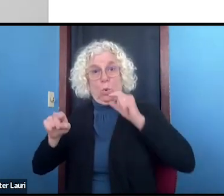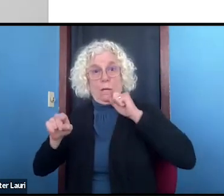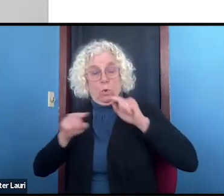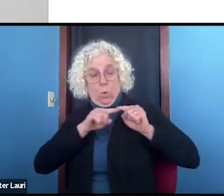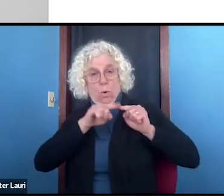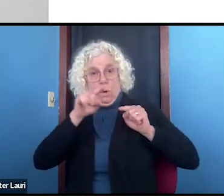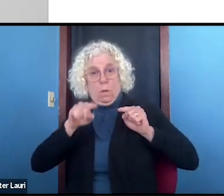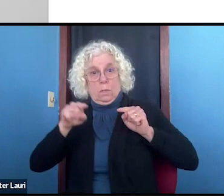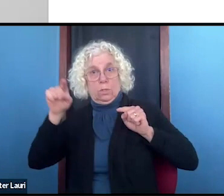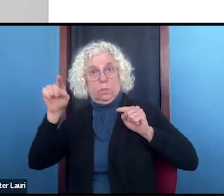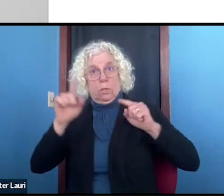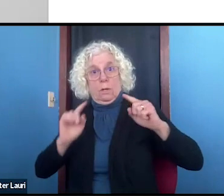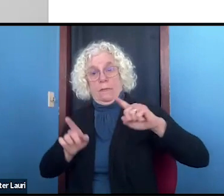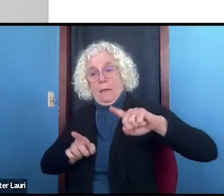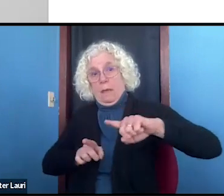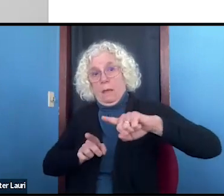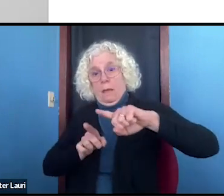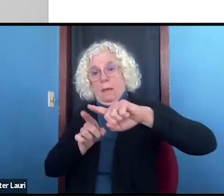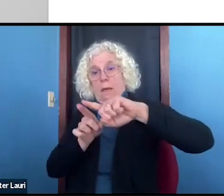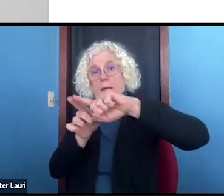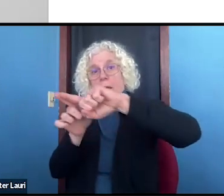are now pretty much at the same level of outcome?